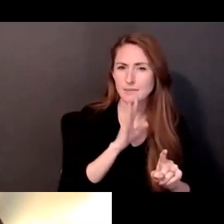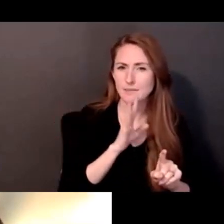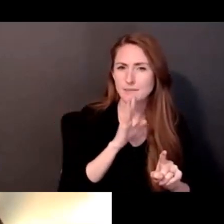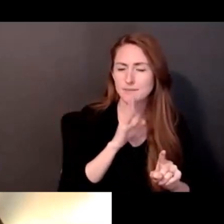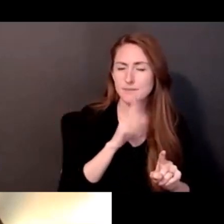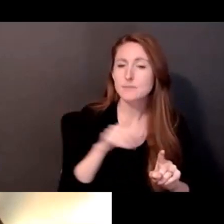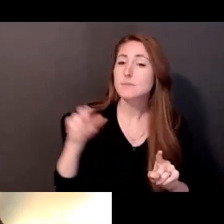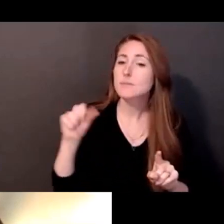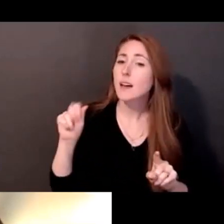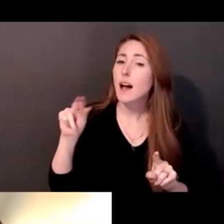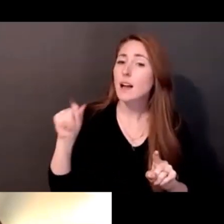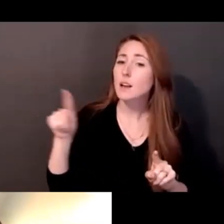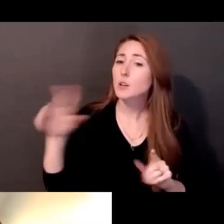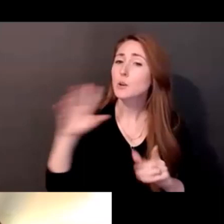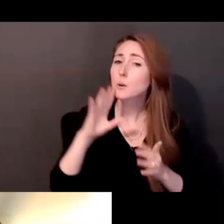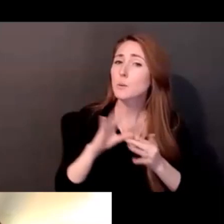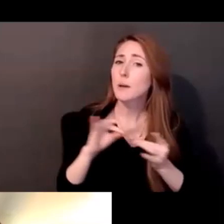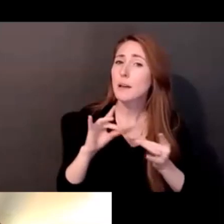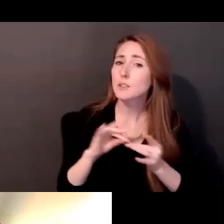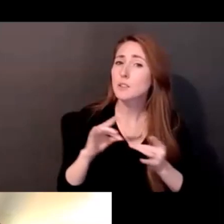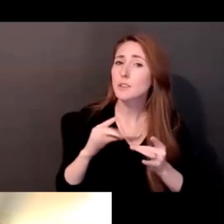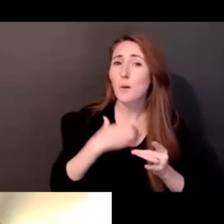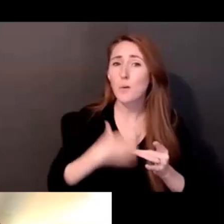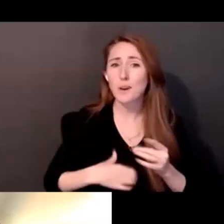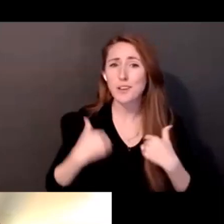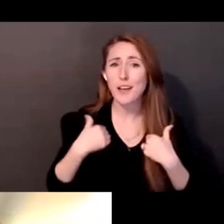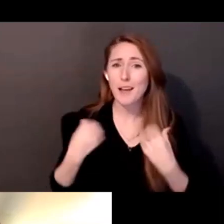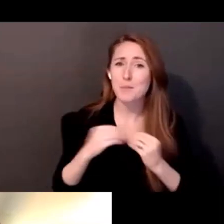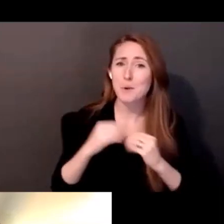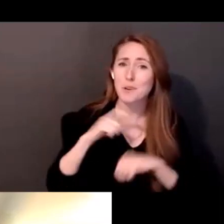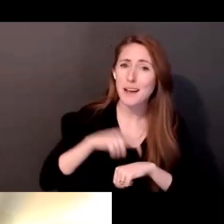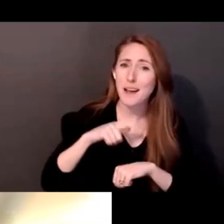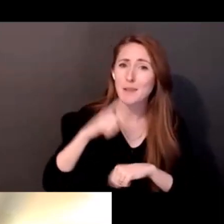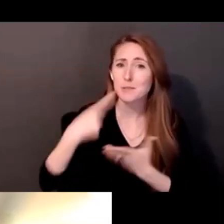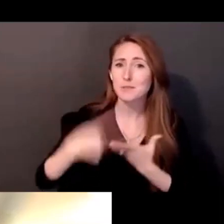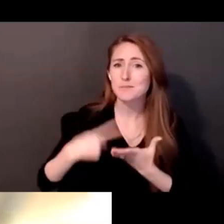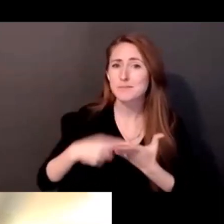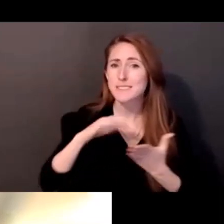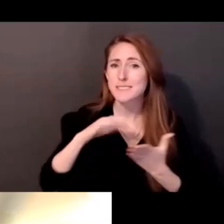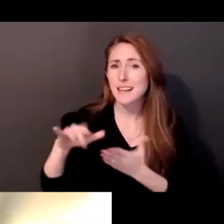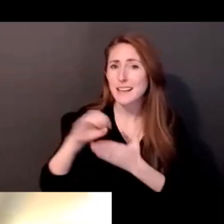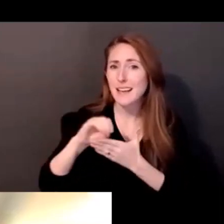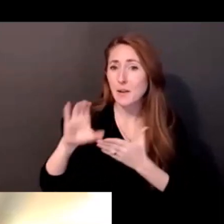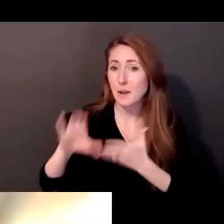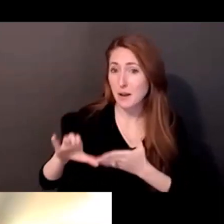I don't have-- oh, I wish I had more time to talk about my study outcomes. So are there other things that you just want to add?